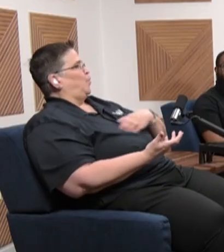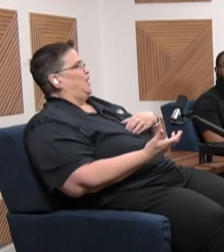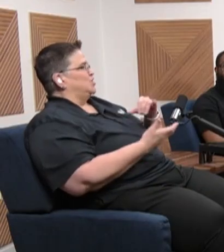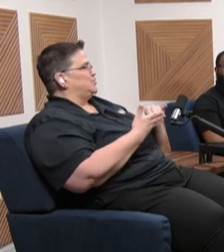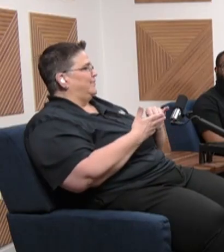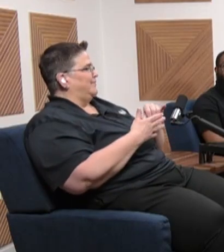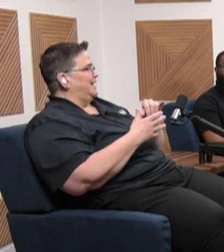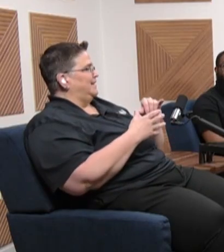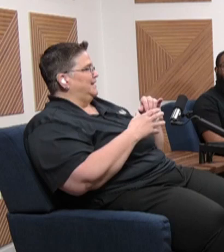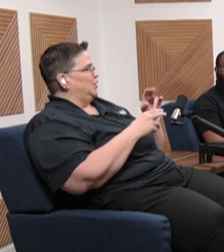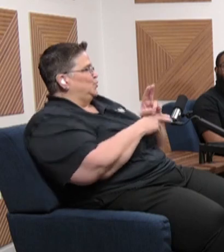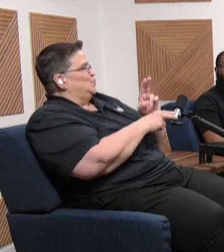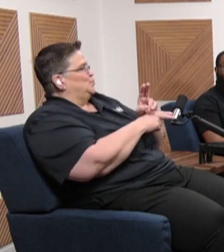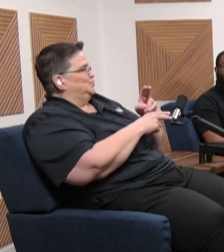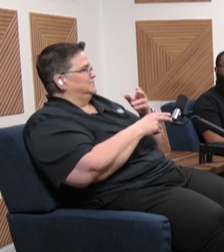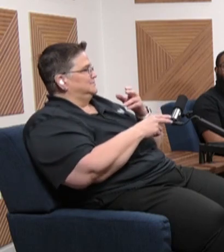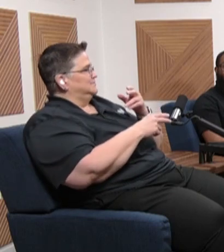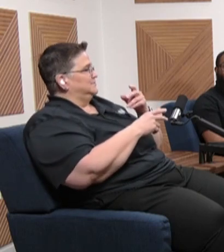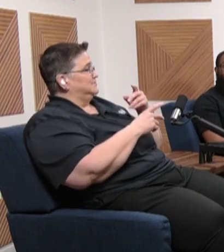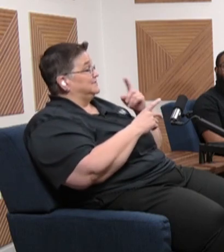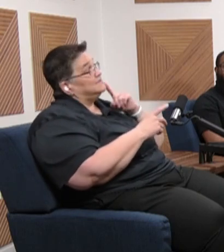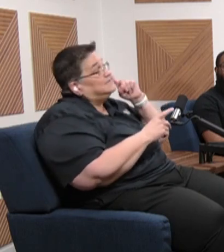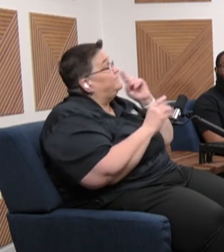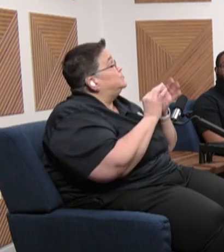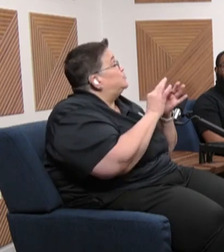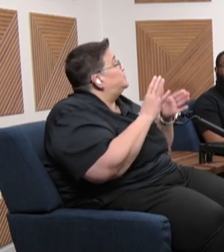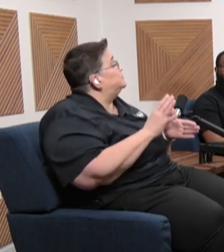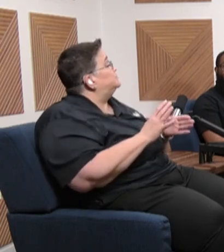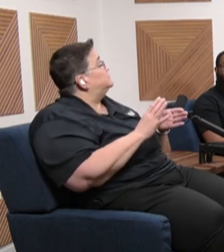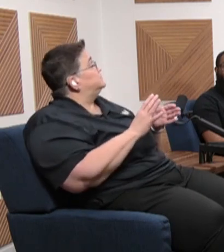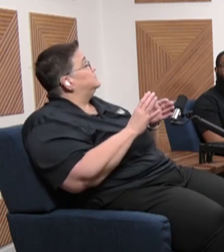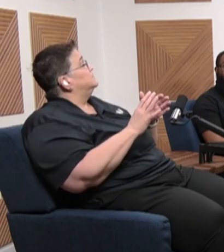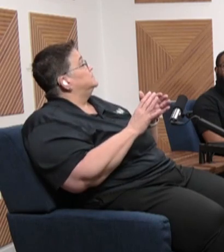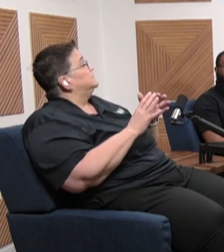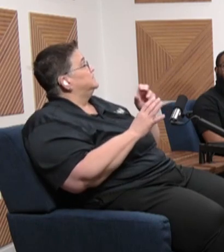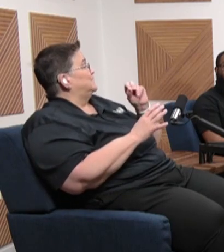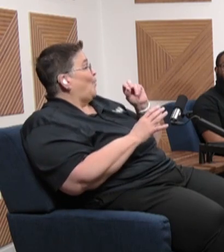I just wish that they used a deaf interpreter, maybe.